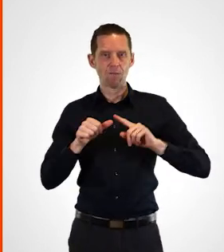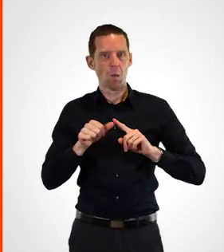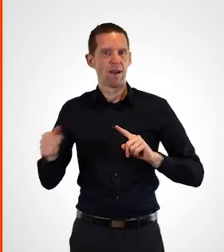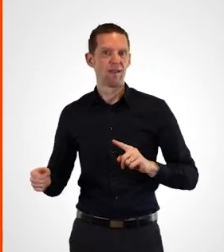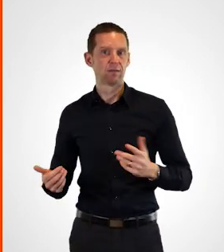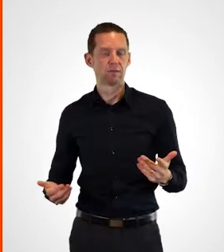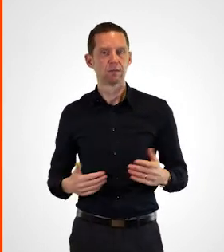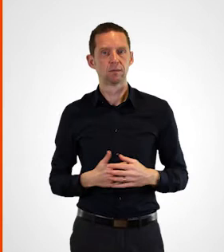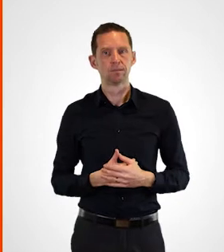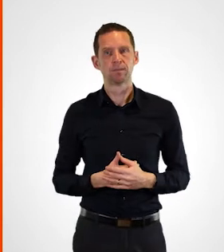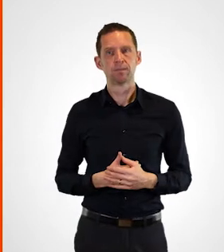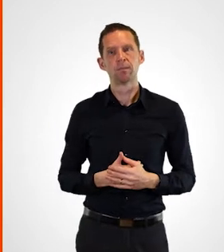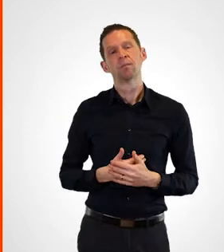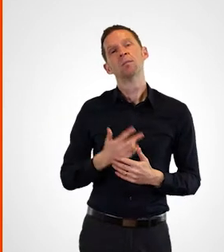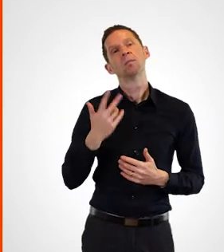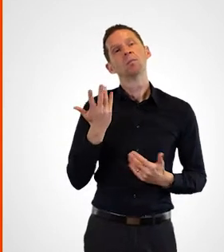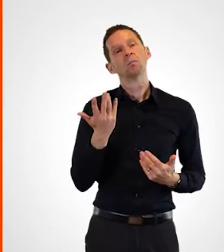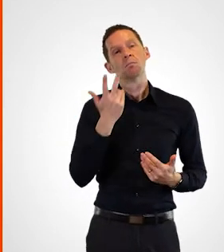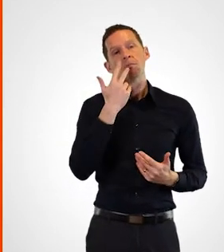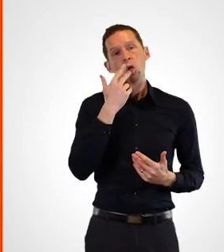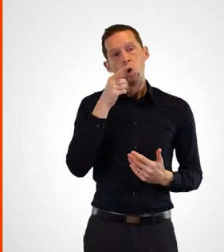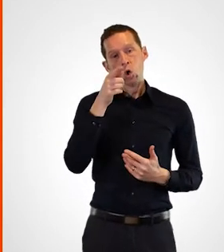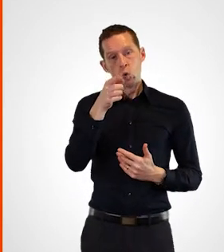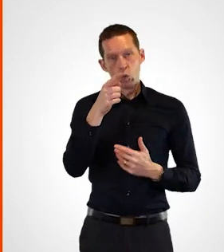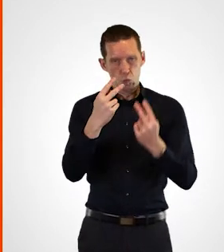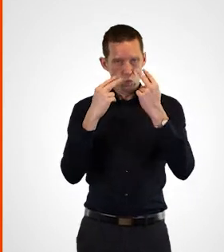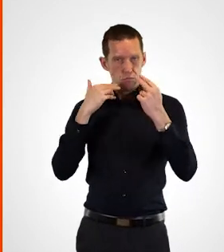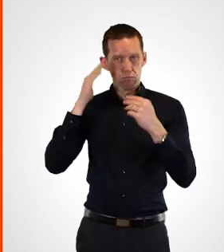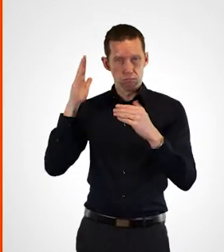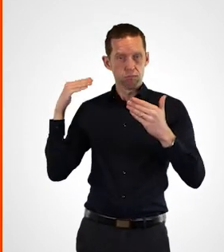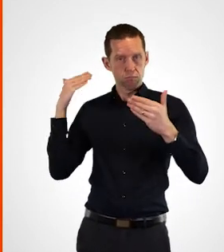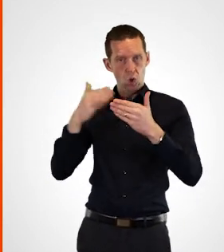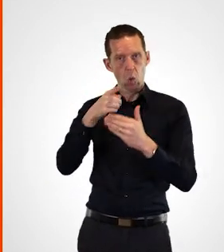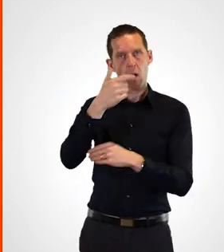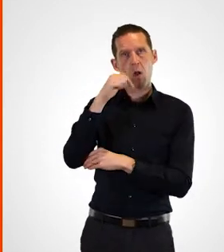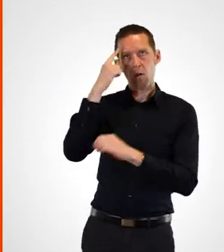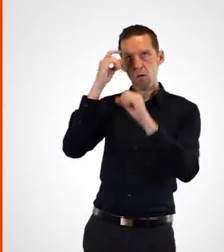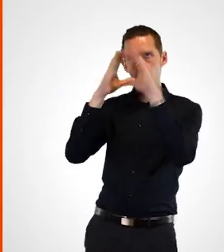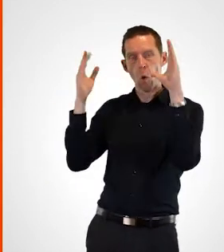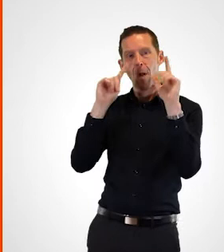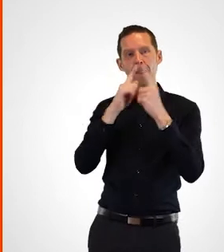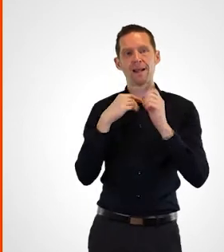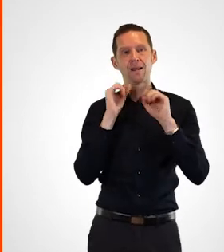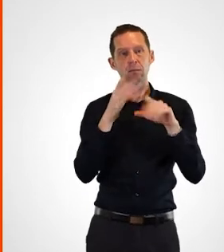and I think if you have been listening to us up to this point, you would recognise that one of the things we're talking about really as